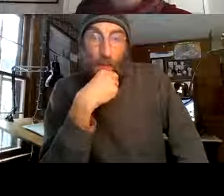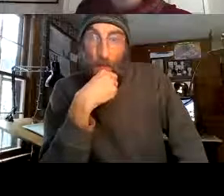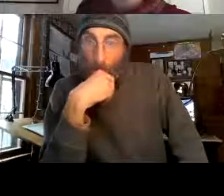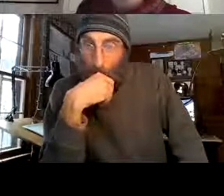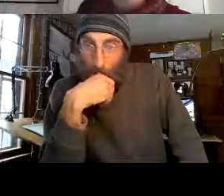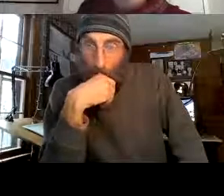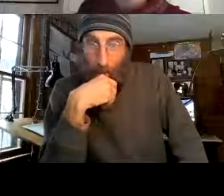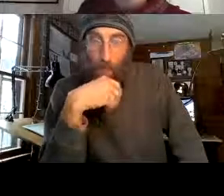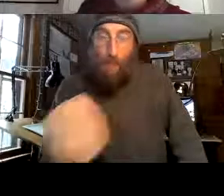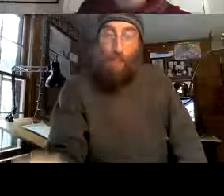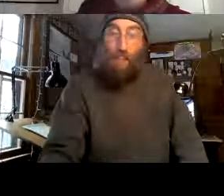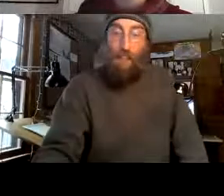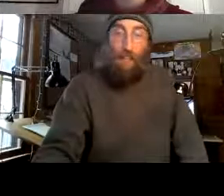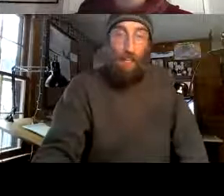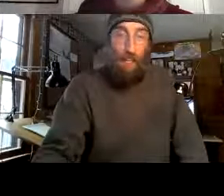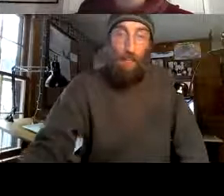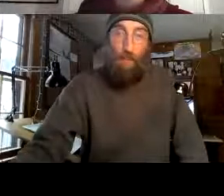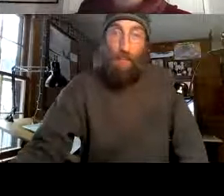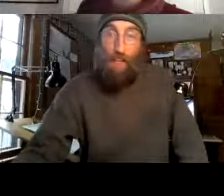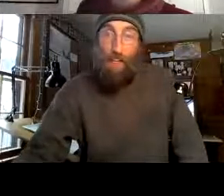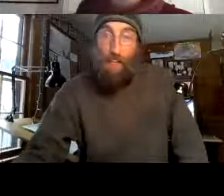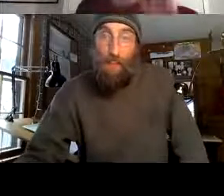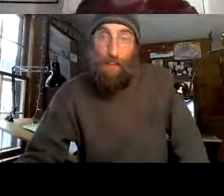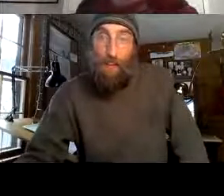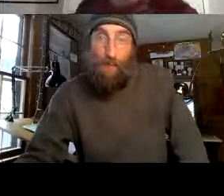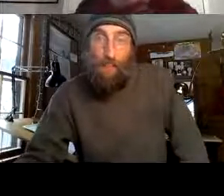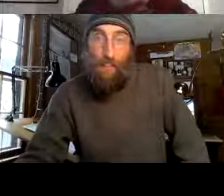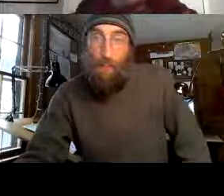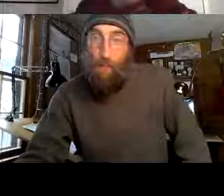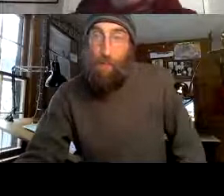people, as Frederick Douglass relatesP it was very dangerous for enslaved